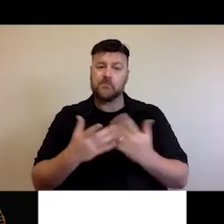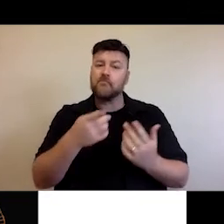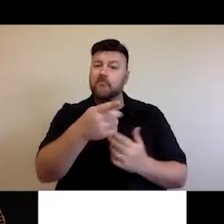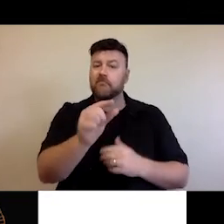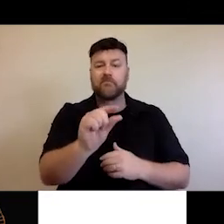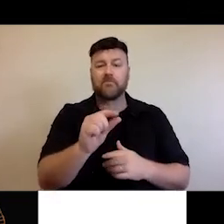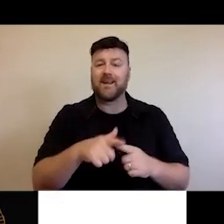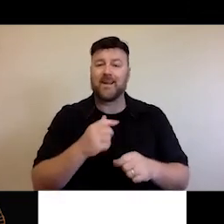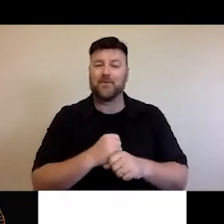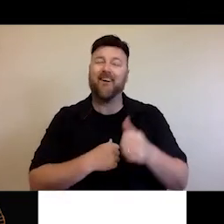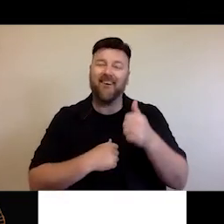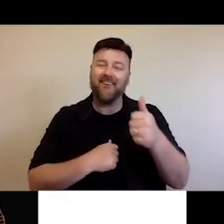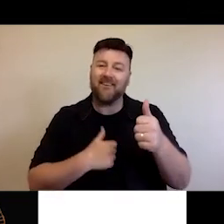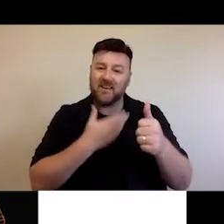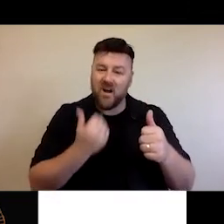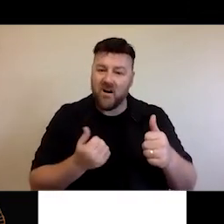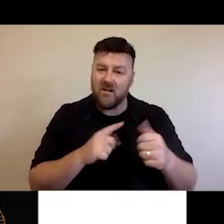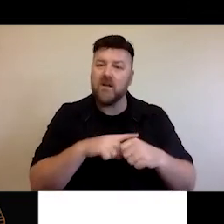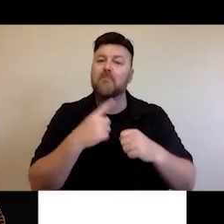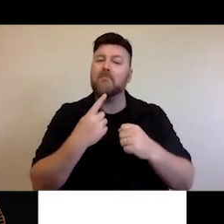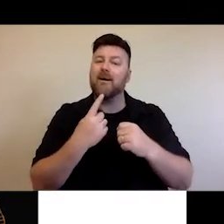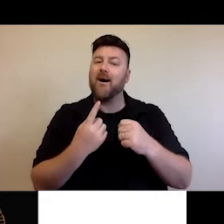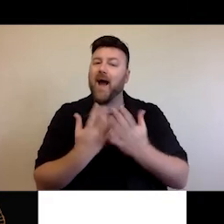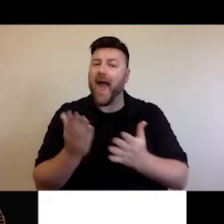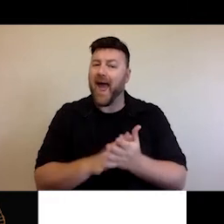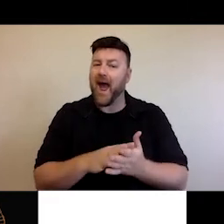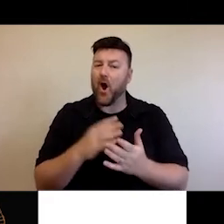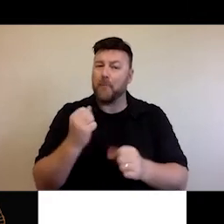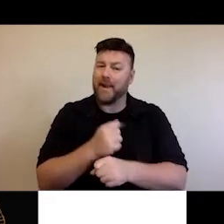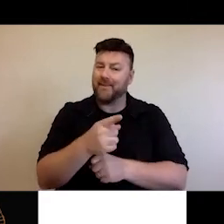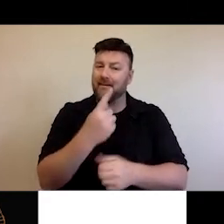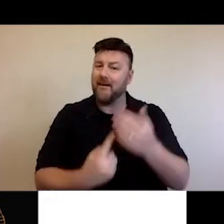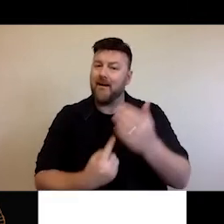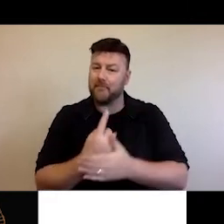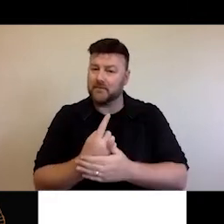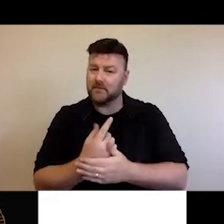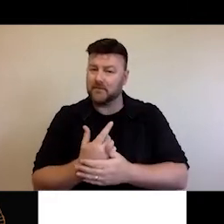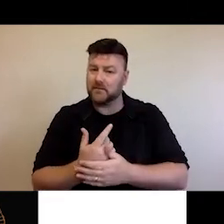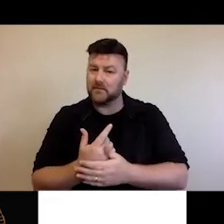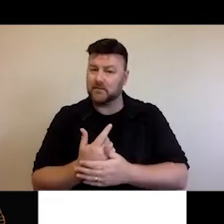say, "George, that's nice, but how do we make them come real?" They